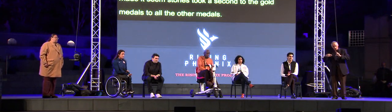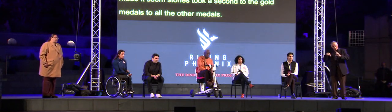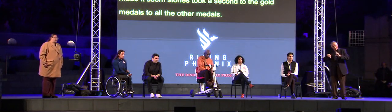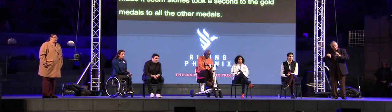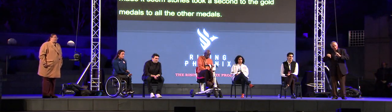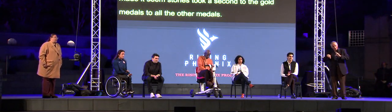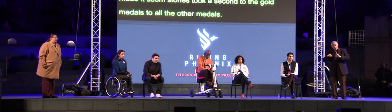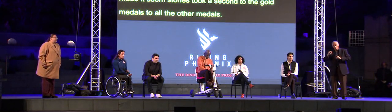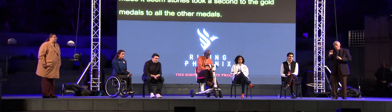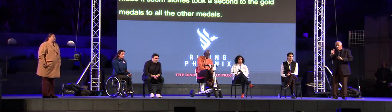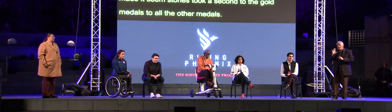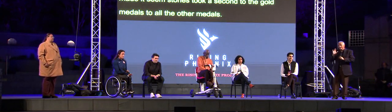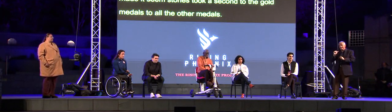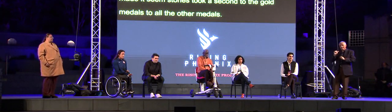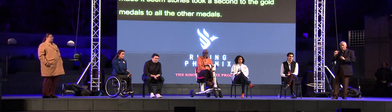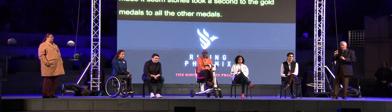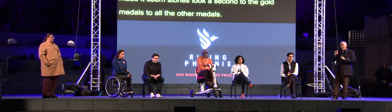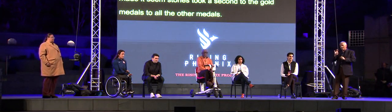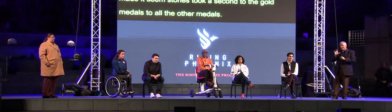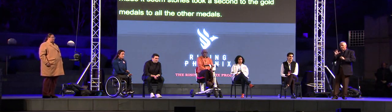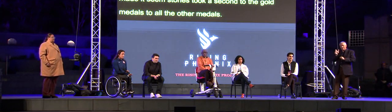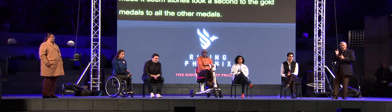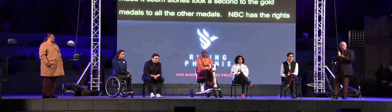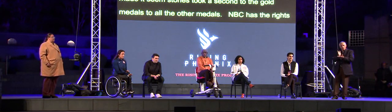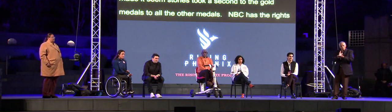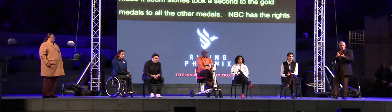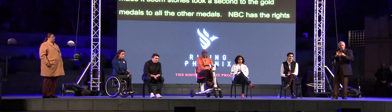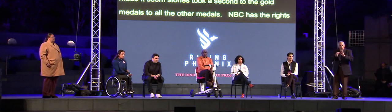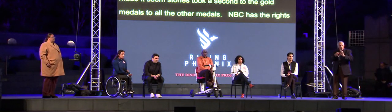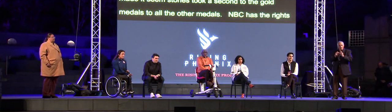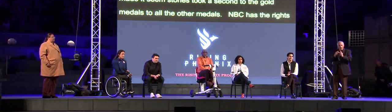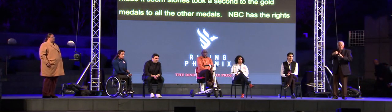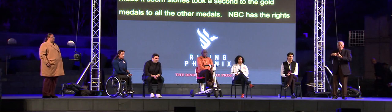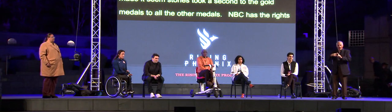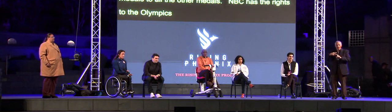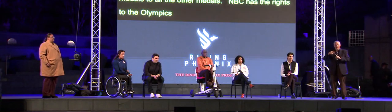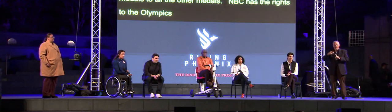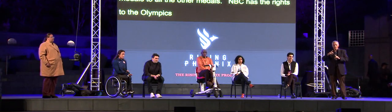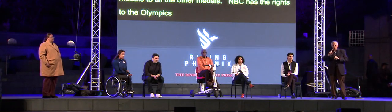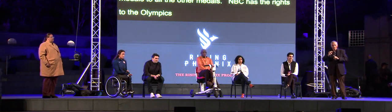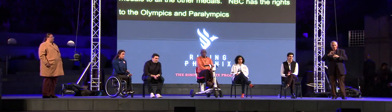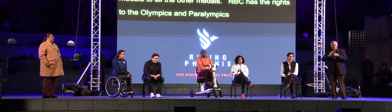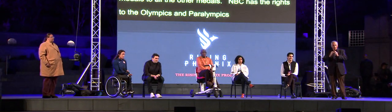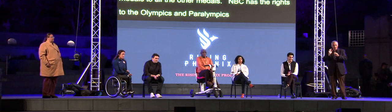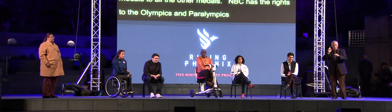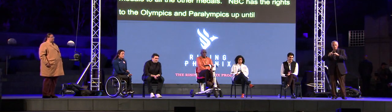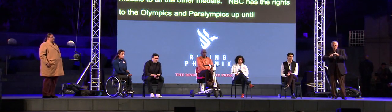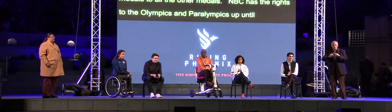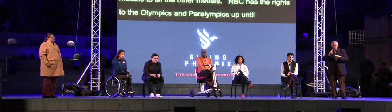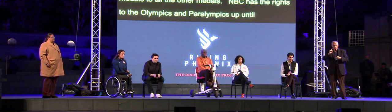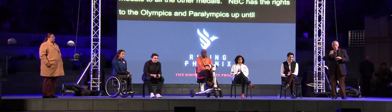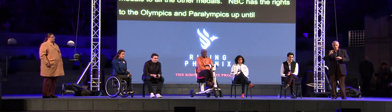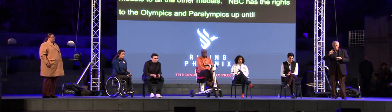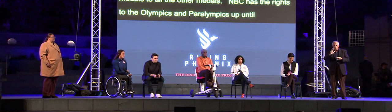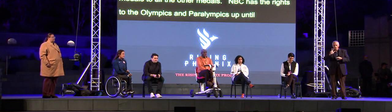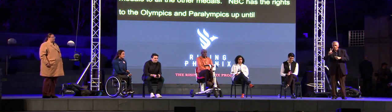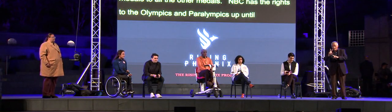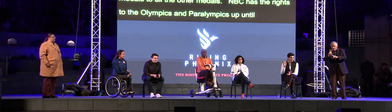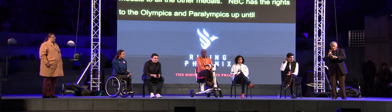NBC has the rights to the Olympics and Paralympics, I think, until 2032, and honestly, I